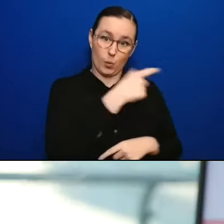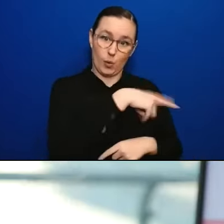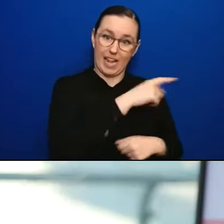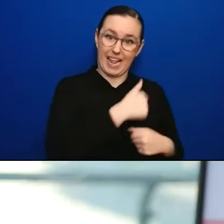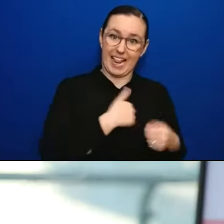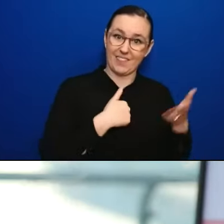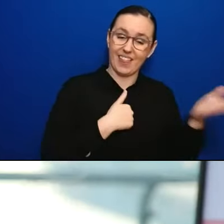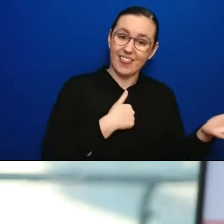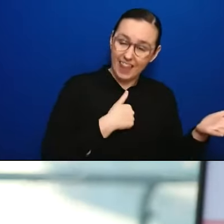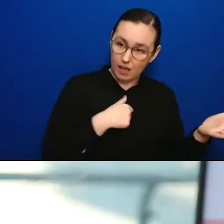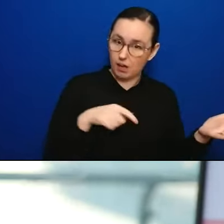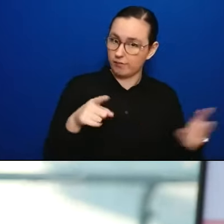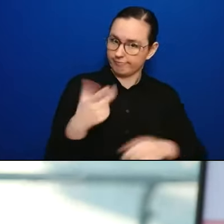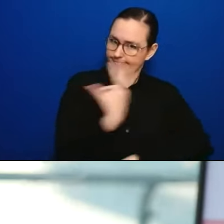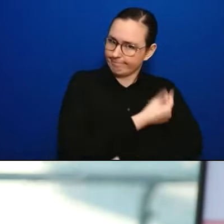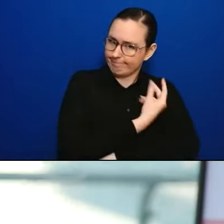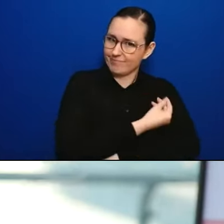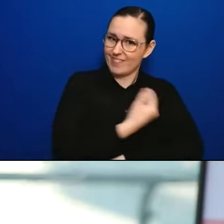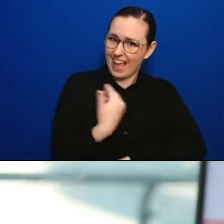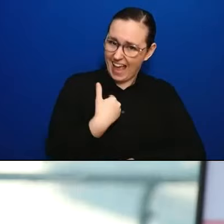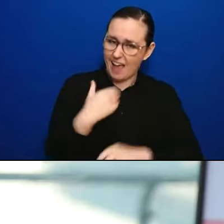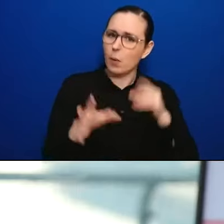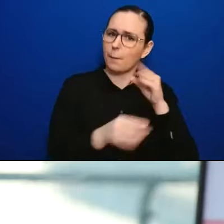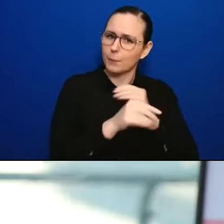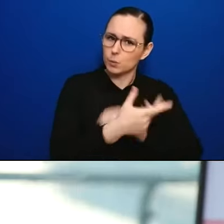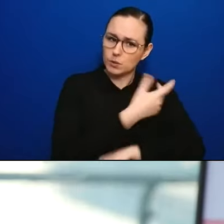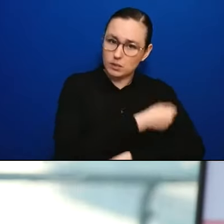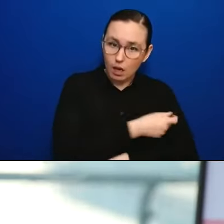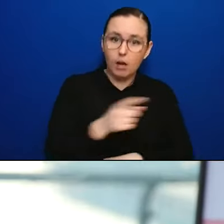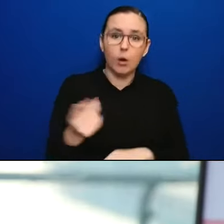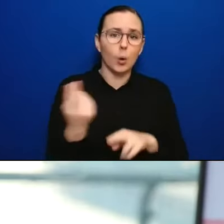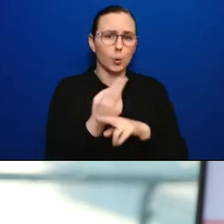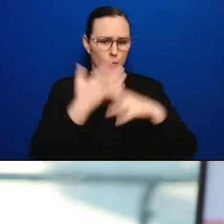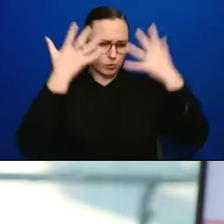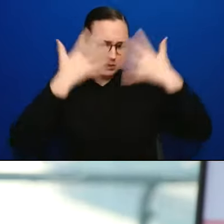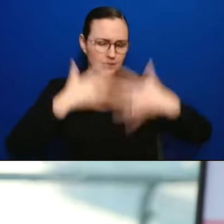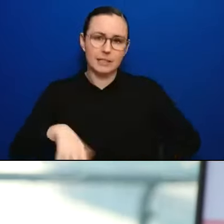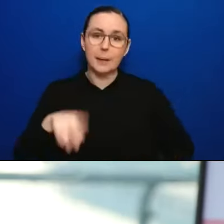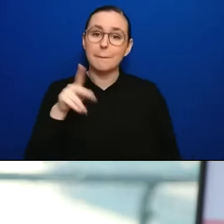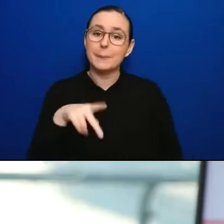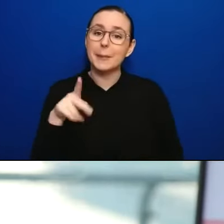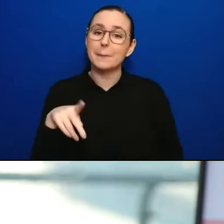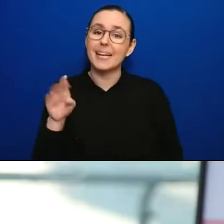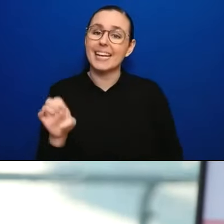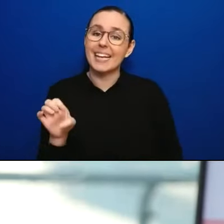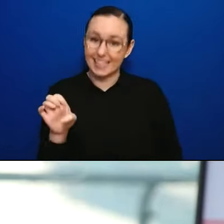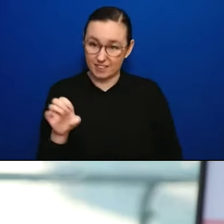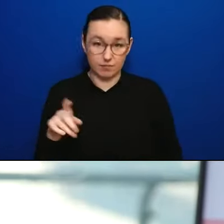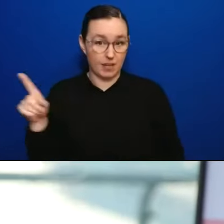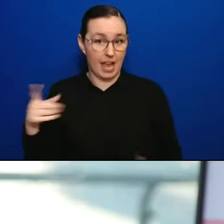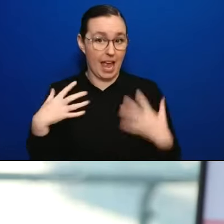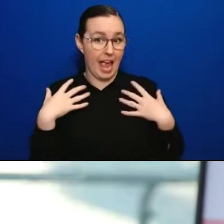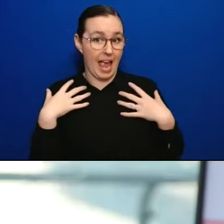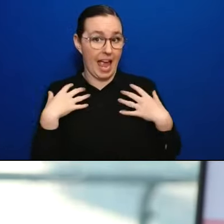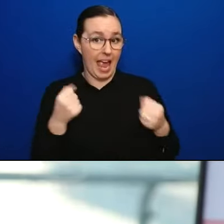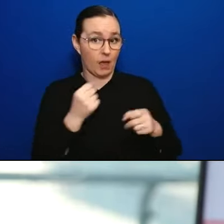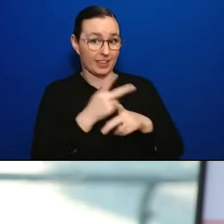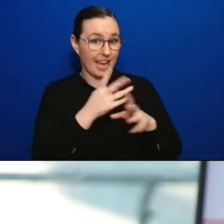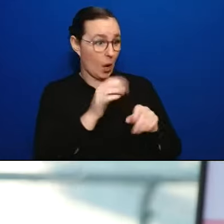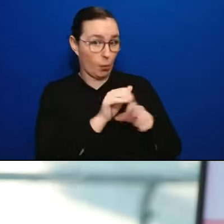vaccination status of staff and visitors and residents, making sure we got booster doses into